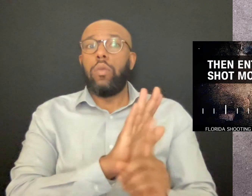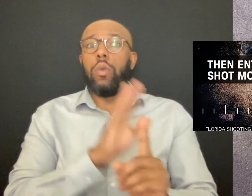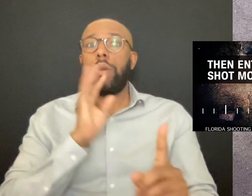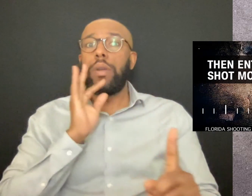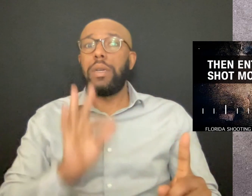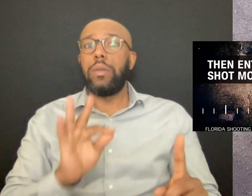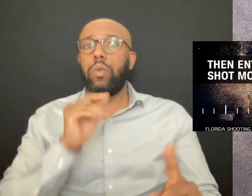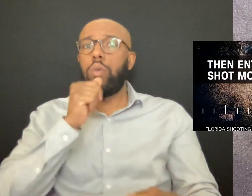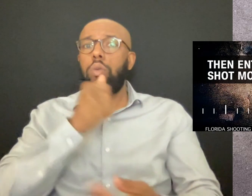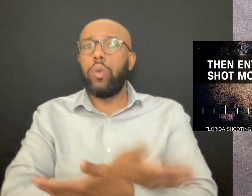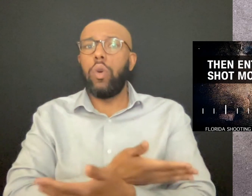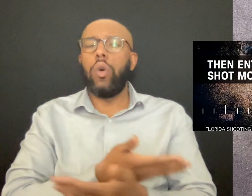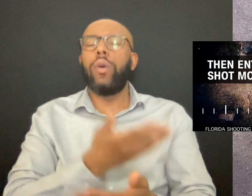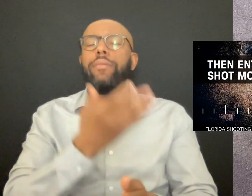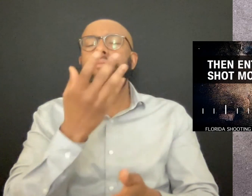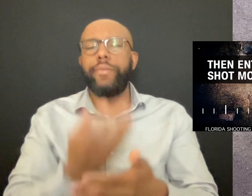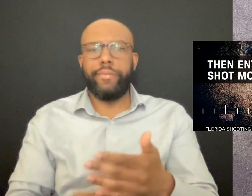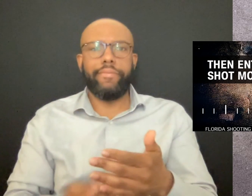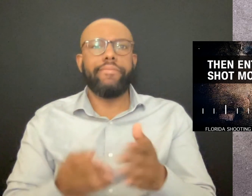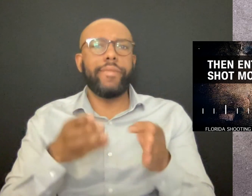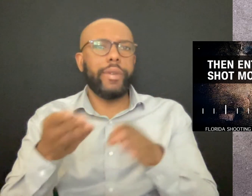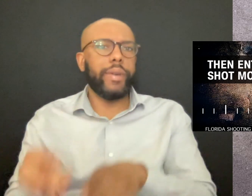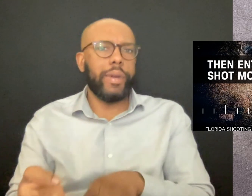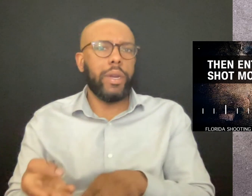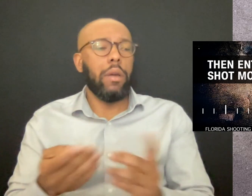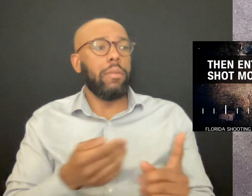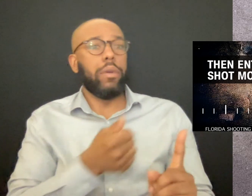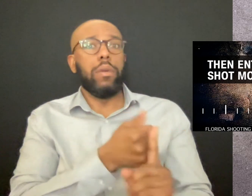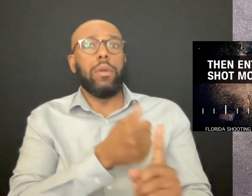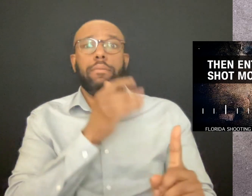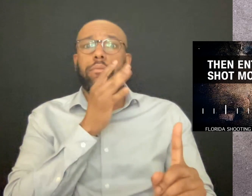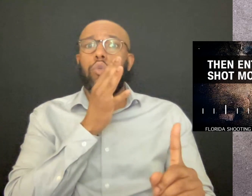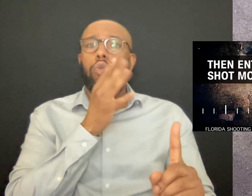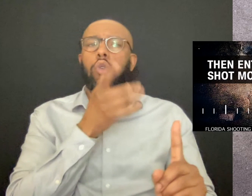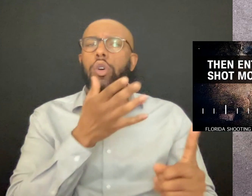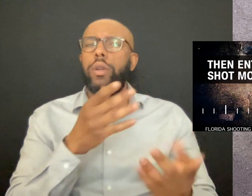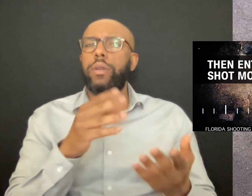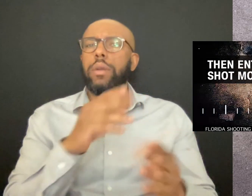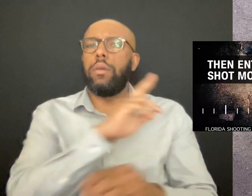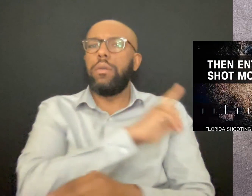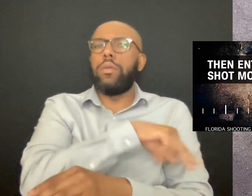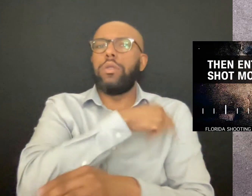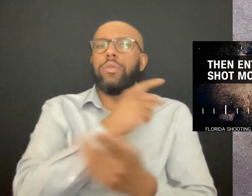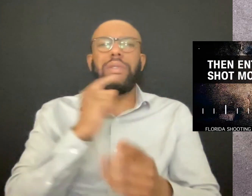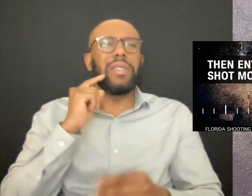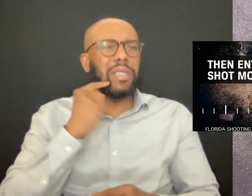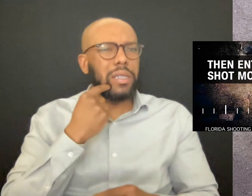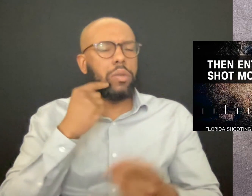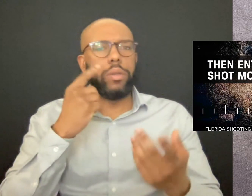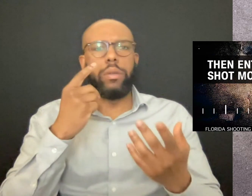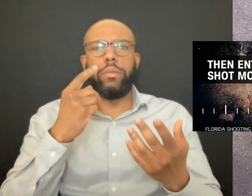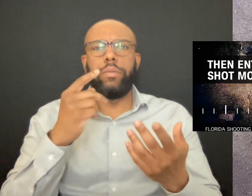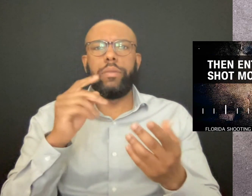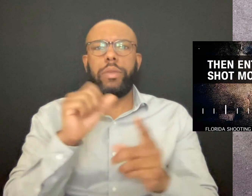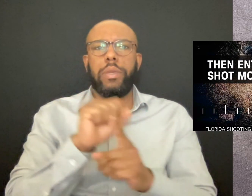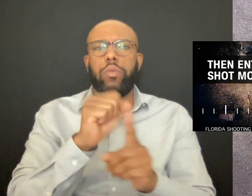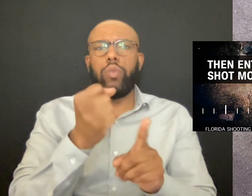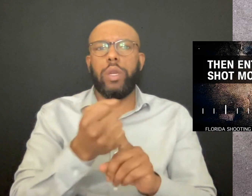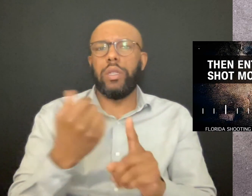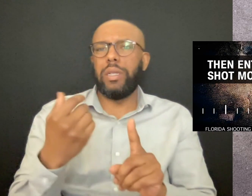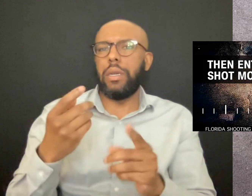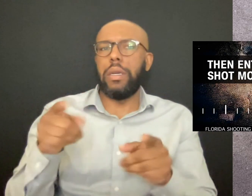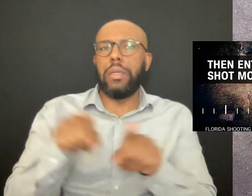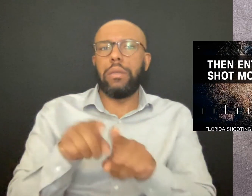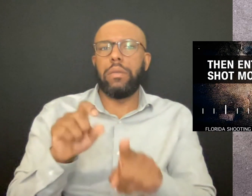the daughter died the mother is in critical condition as of Wednesday night